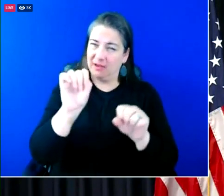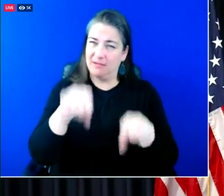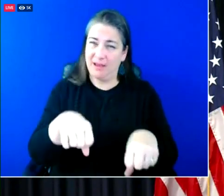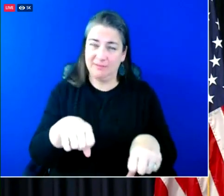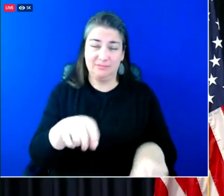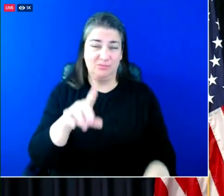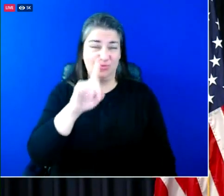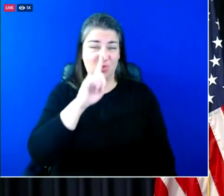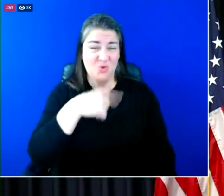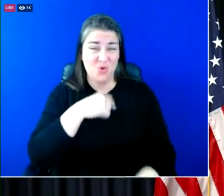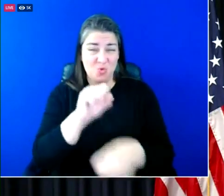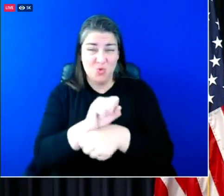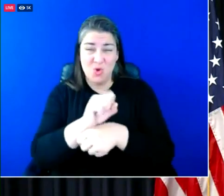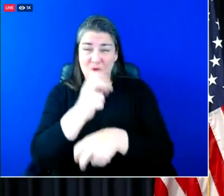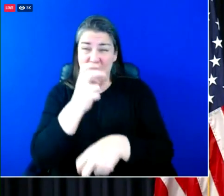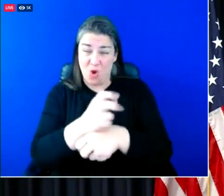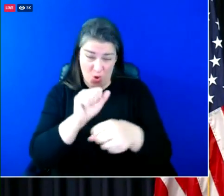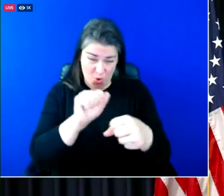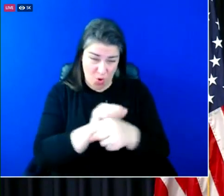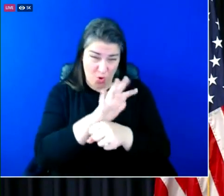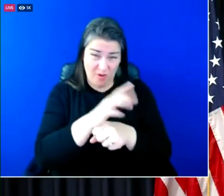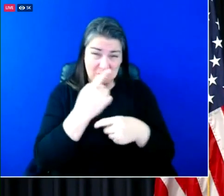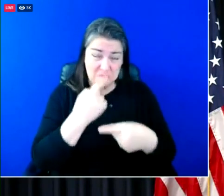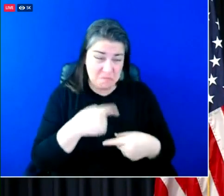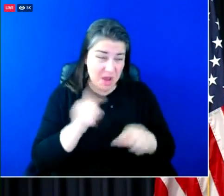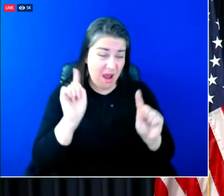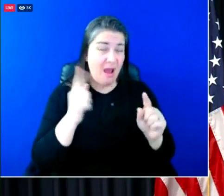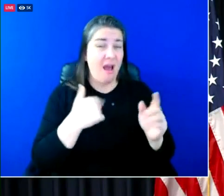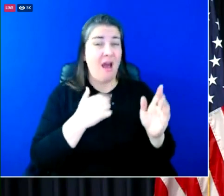get through Cove it and we've made too many sacrifices for us to lose anybody